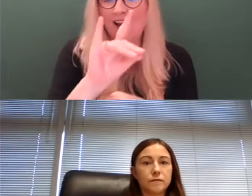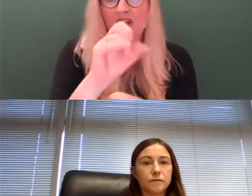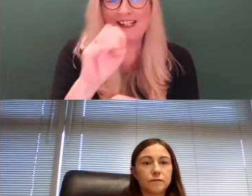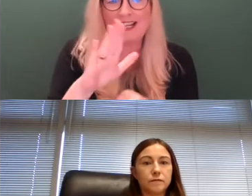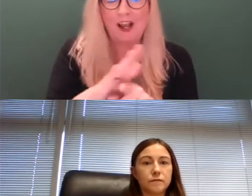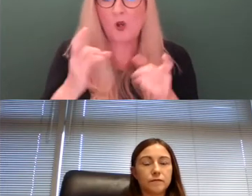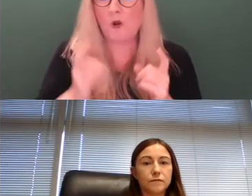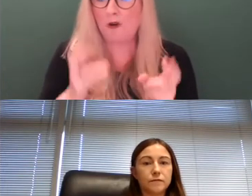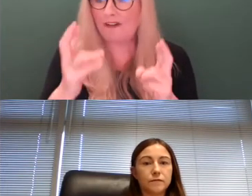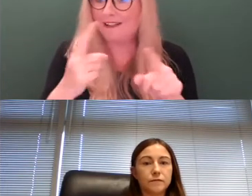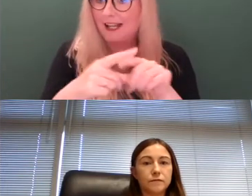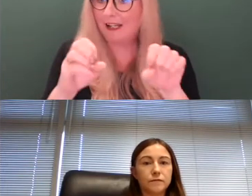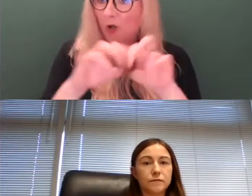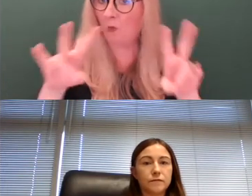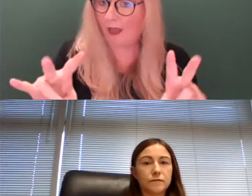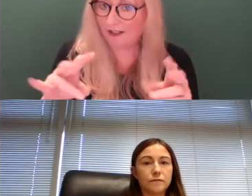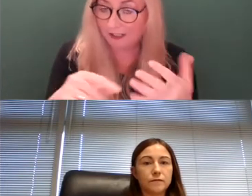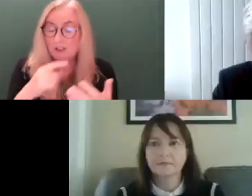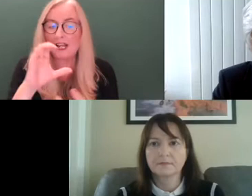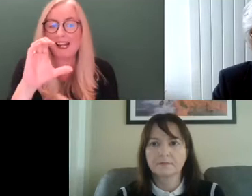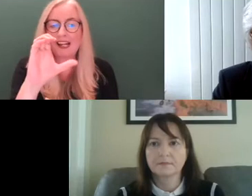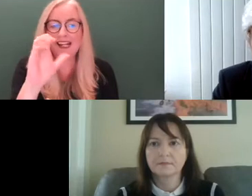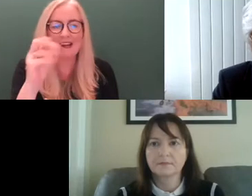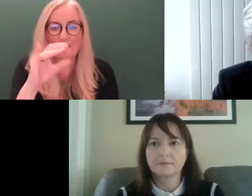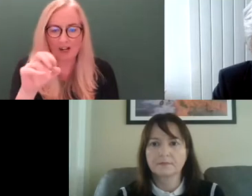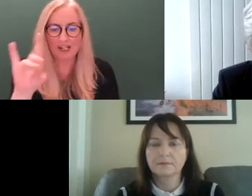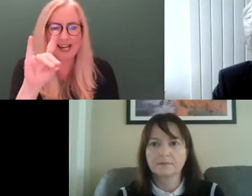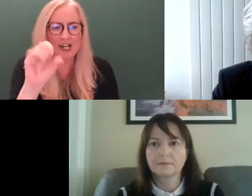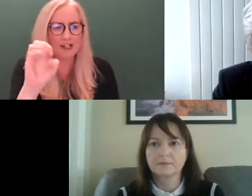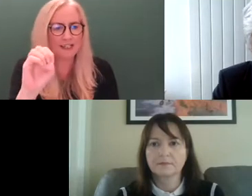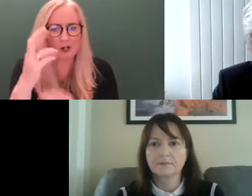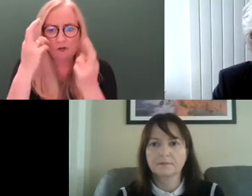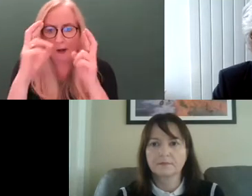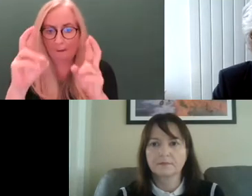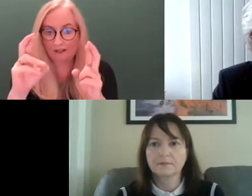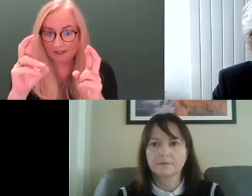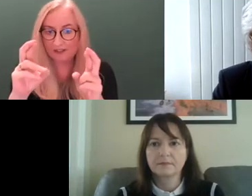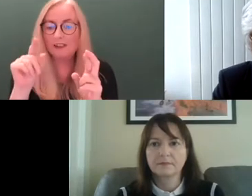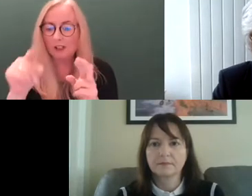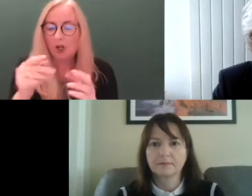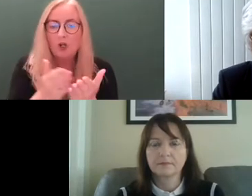Equality Policy. She is the HSE representative on the interdepartmental steering board for the